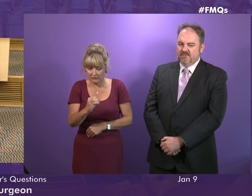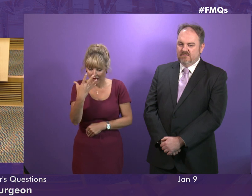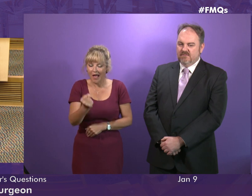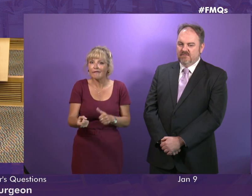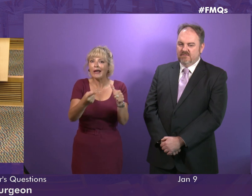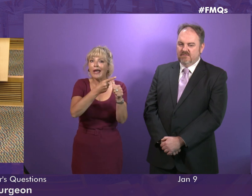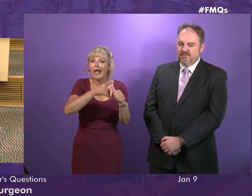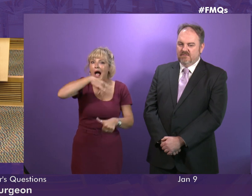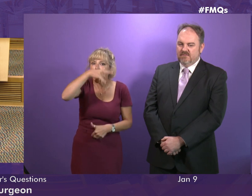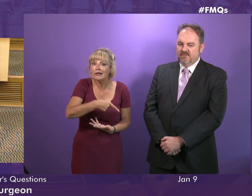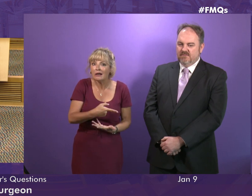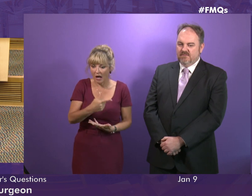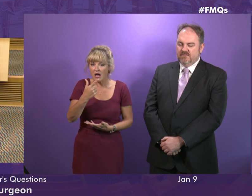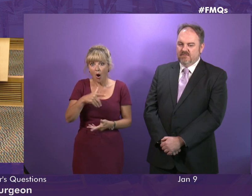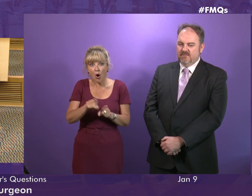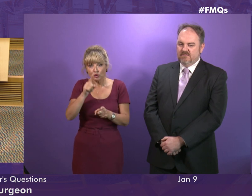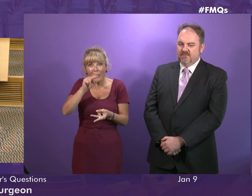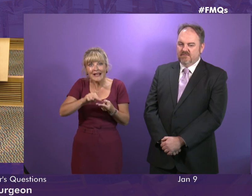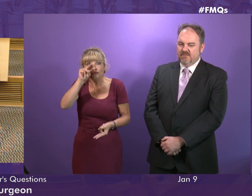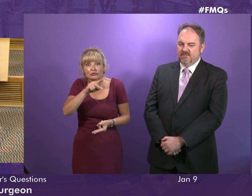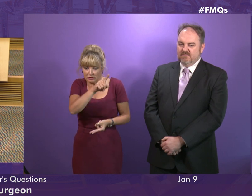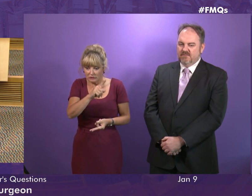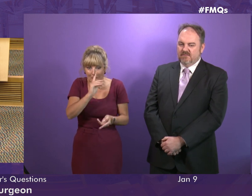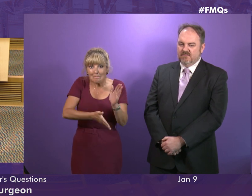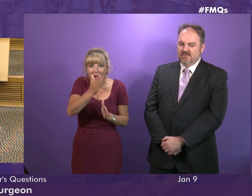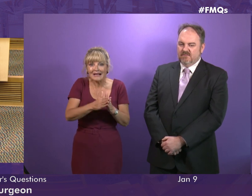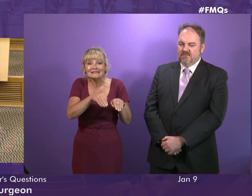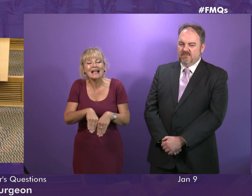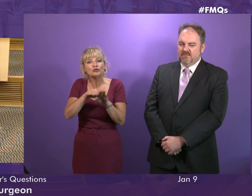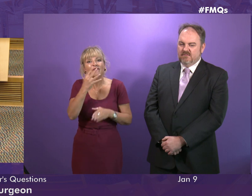A at higher; and an increase in entries and pass rates across national 5, including a